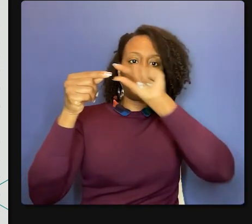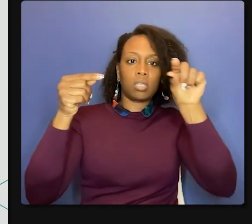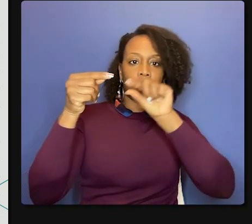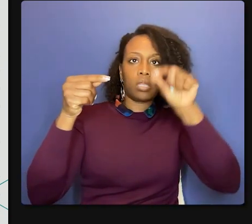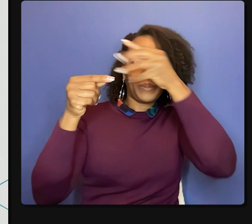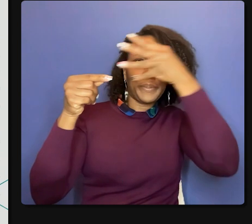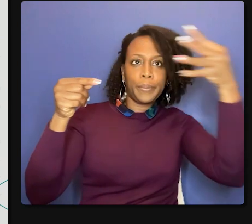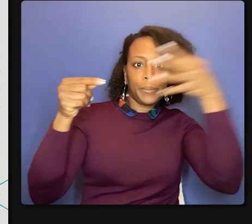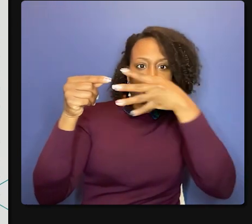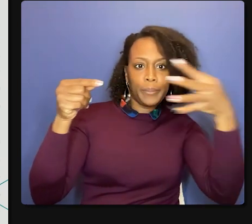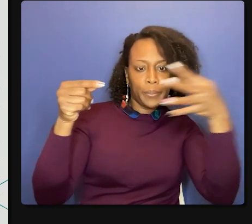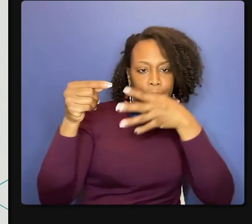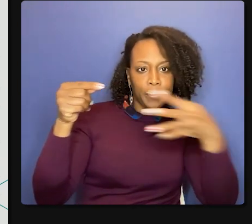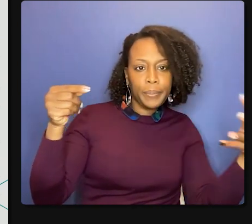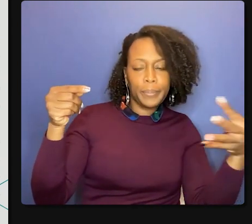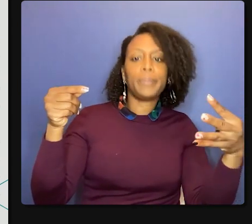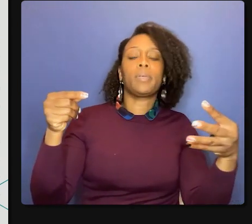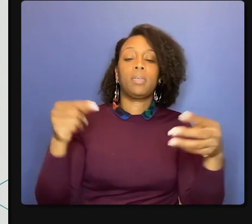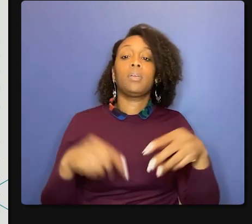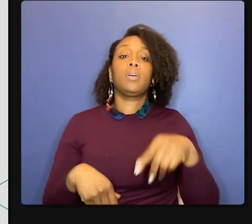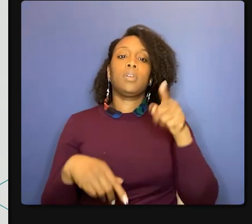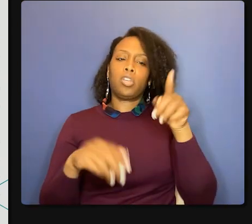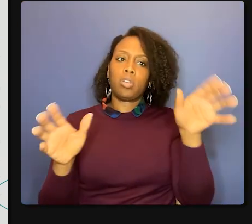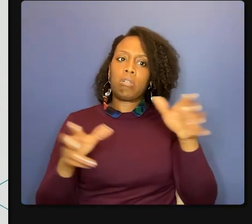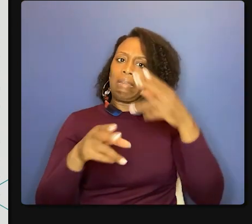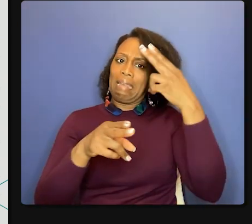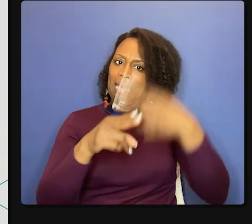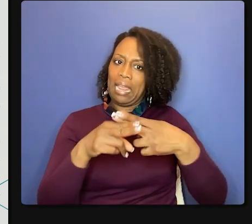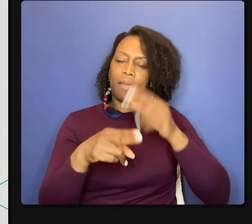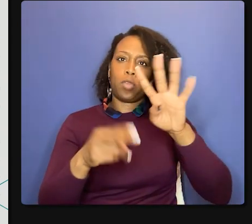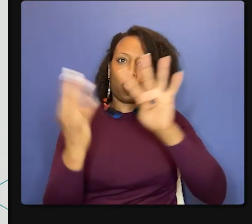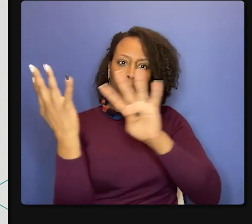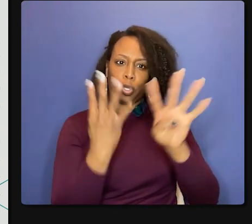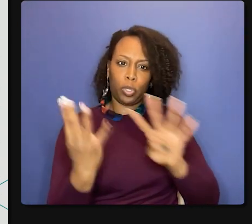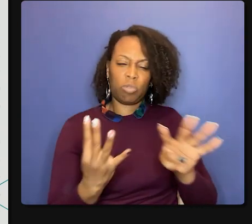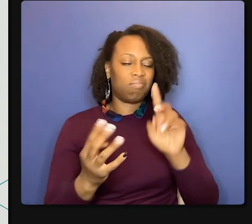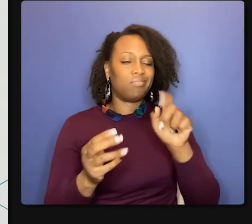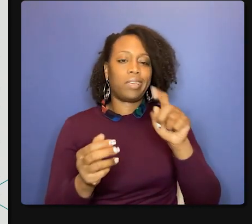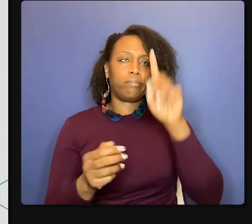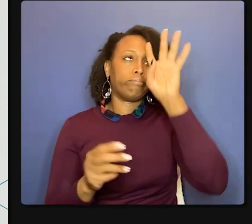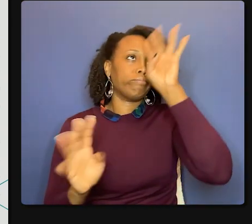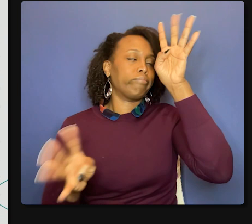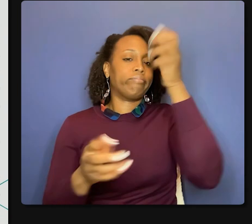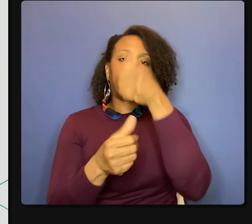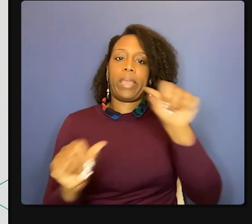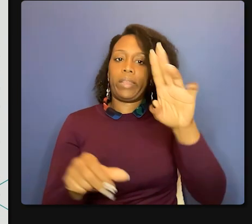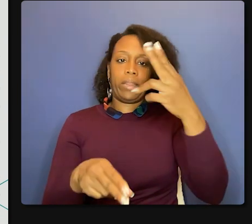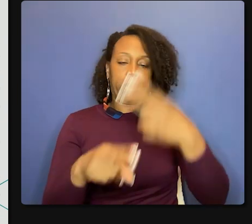And there will be a new lane per direct storage queue created by your title. Now you're encouraged to name your queues.